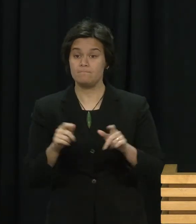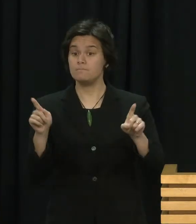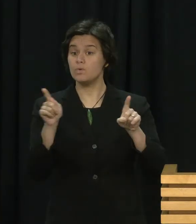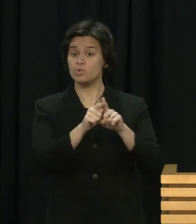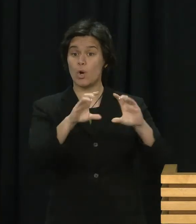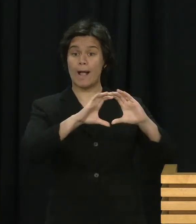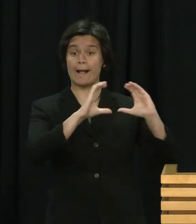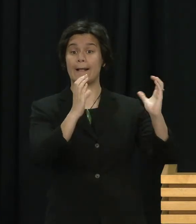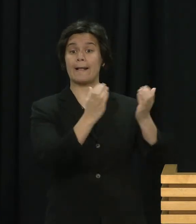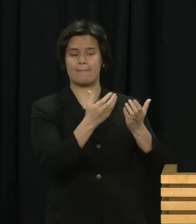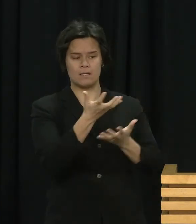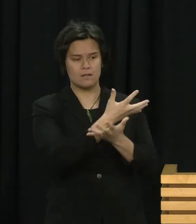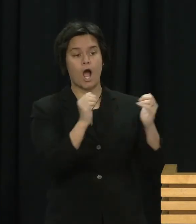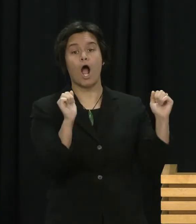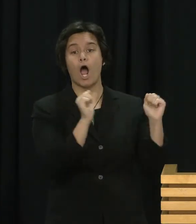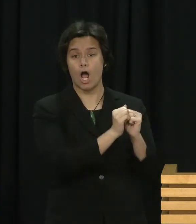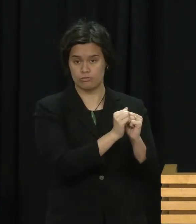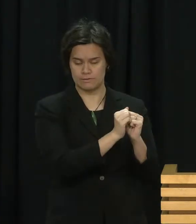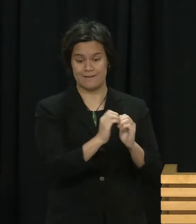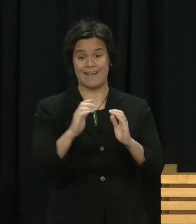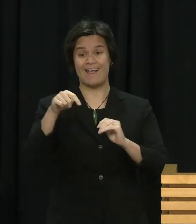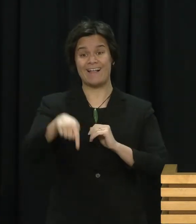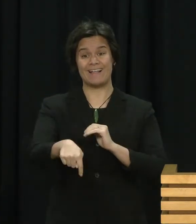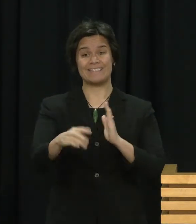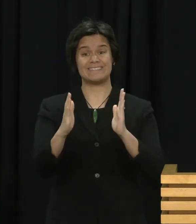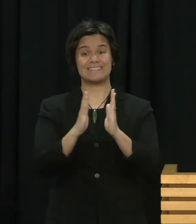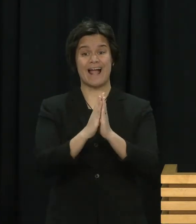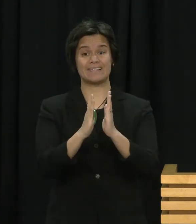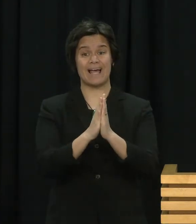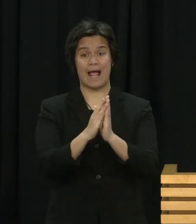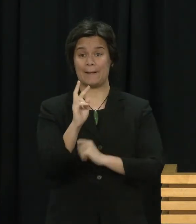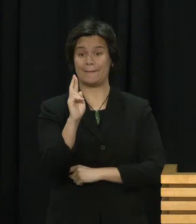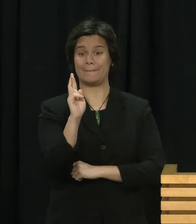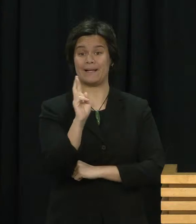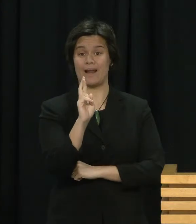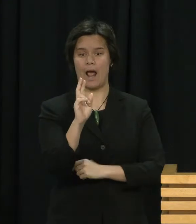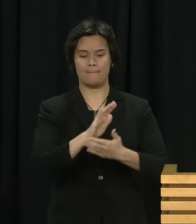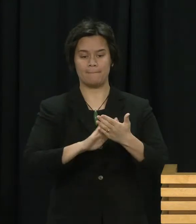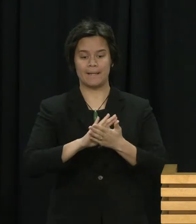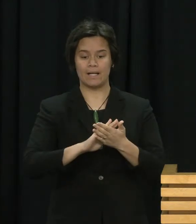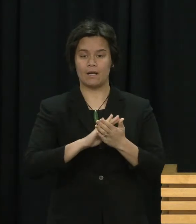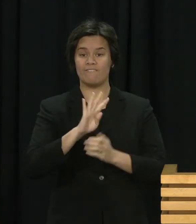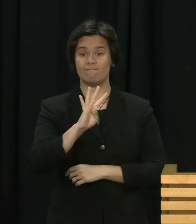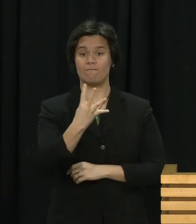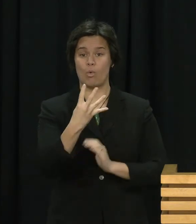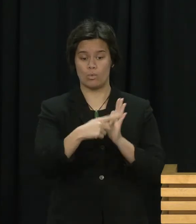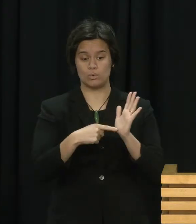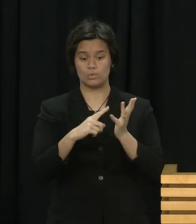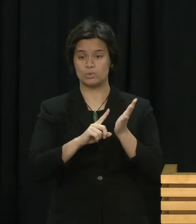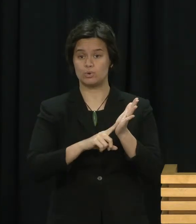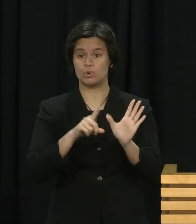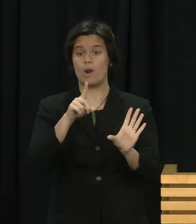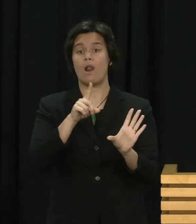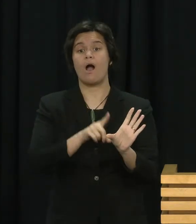any Tim tomorrows at all.